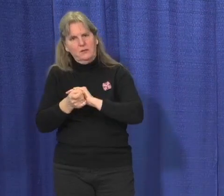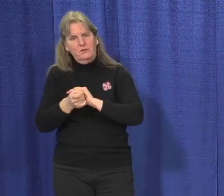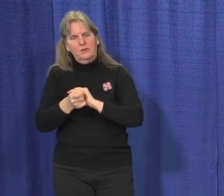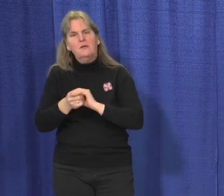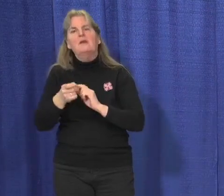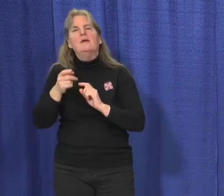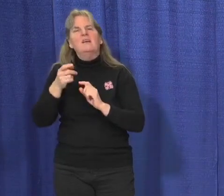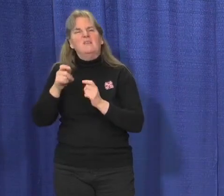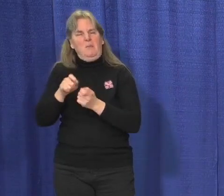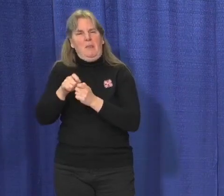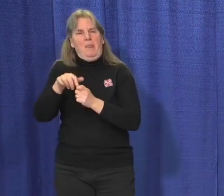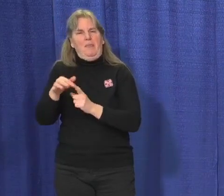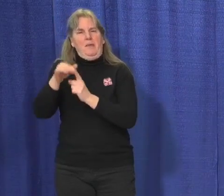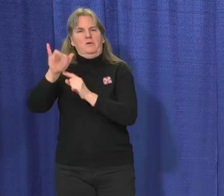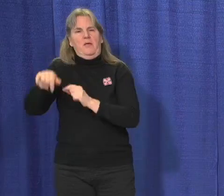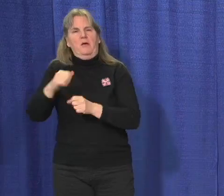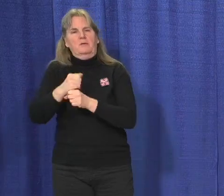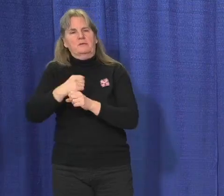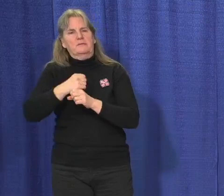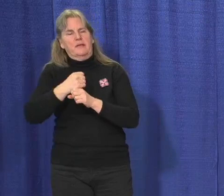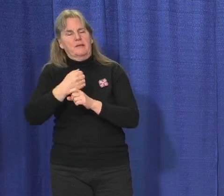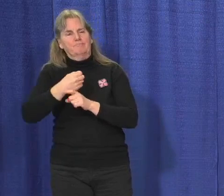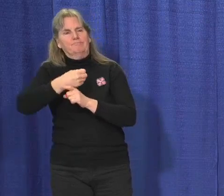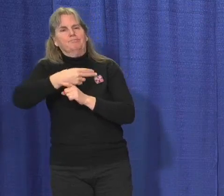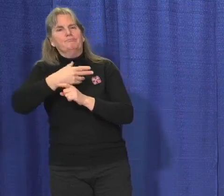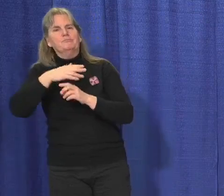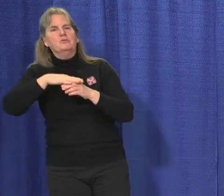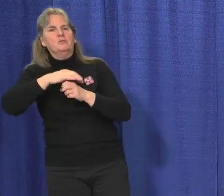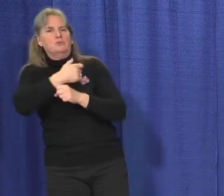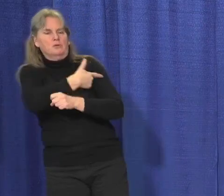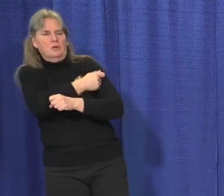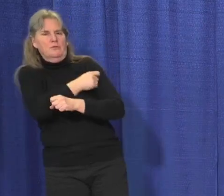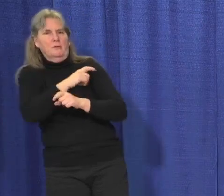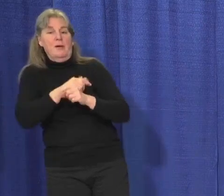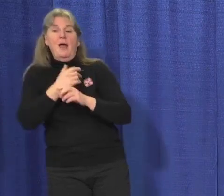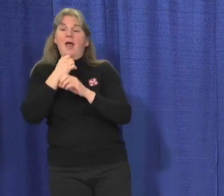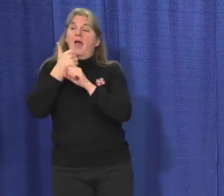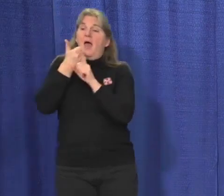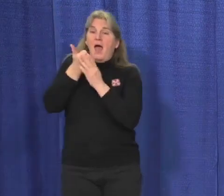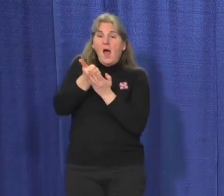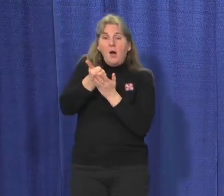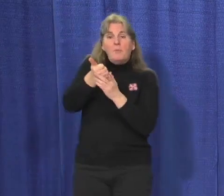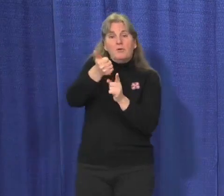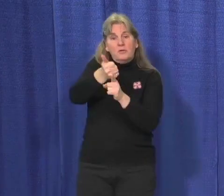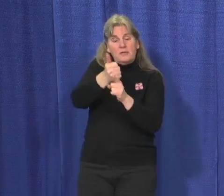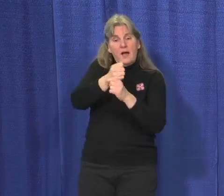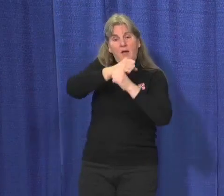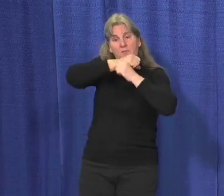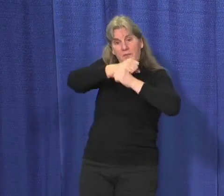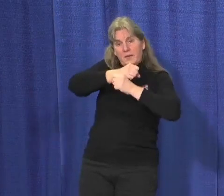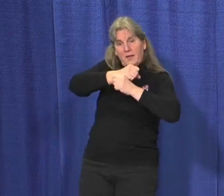resistant to vaccine. Weather for your own protection or to protect all of us can't